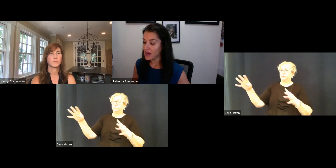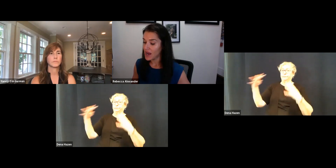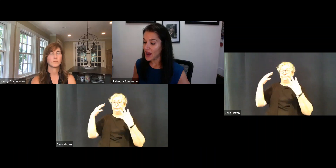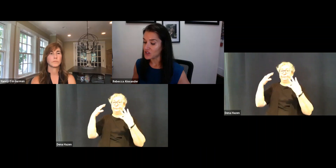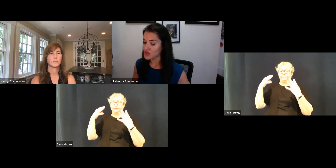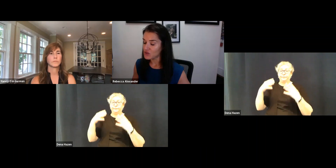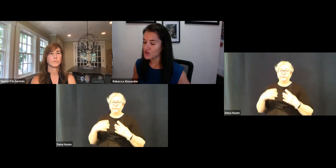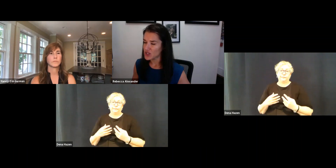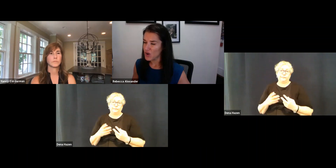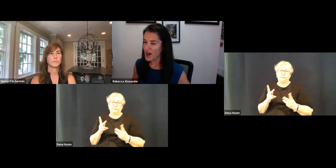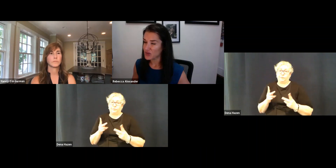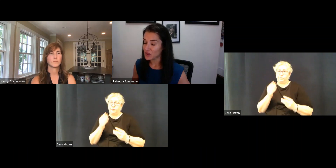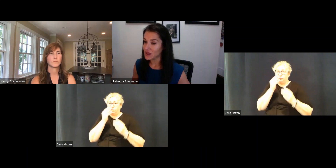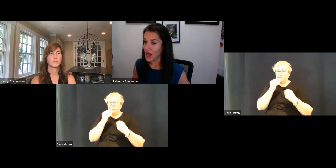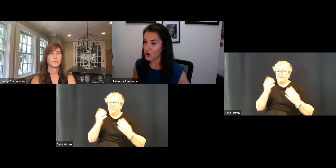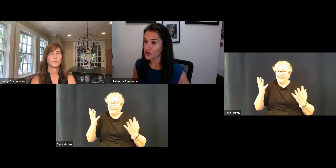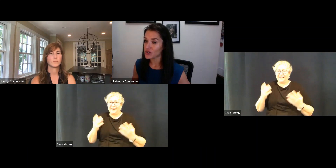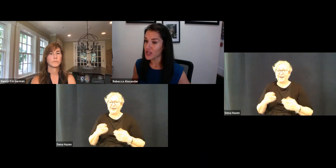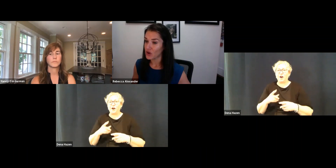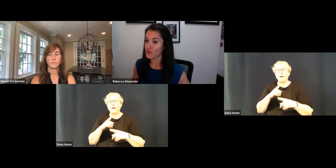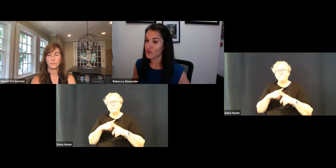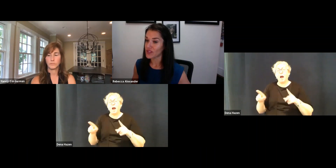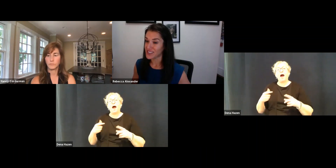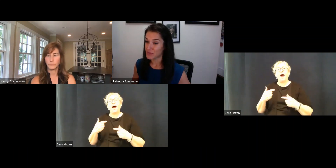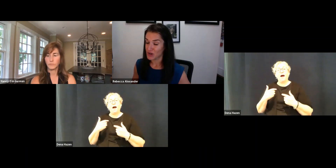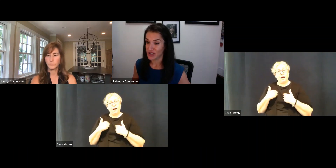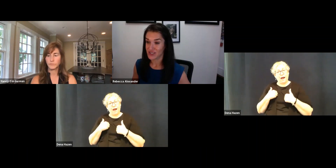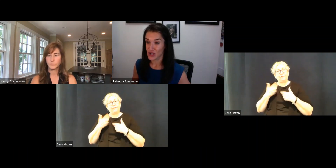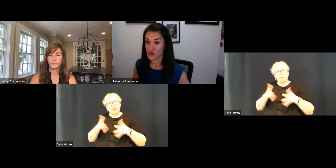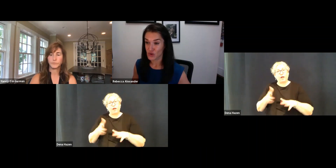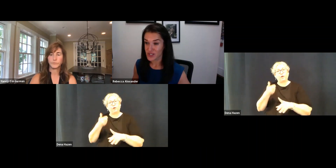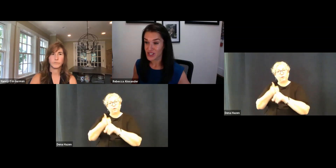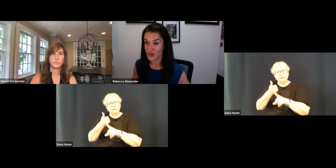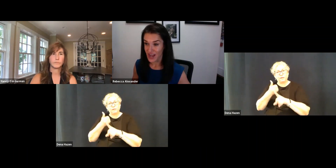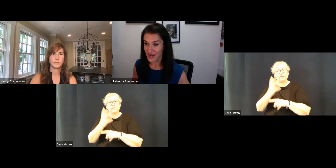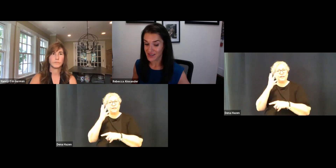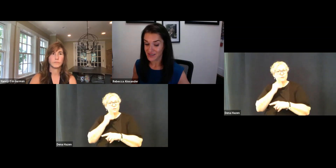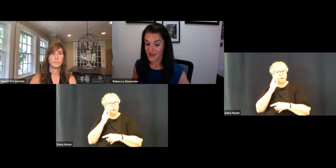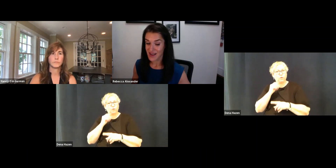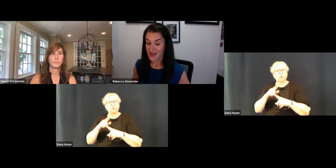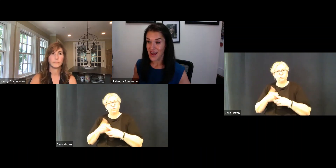But I do think you have to allow yourself the experience of using your cane,